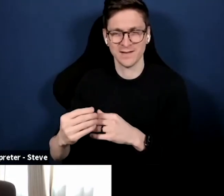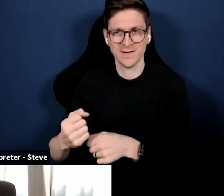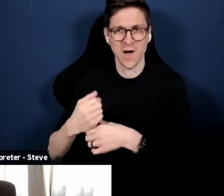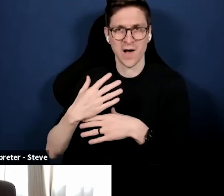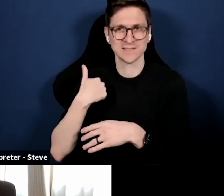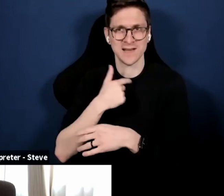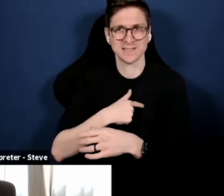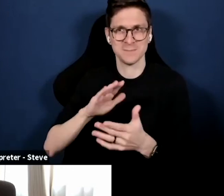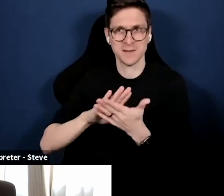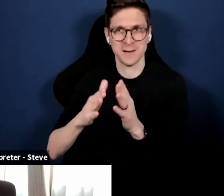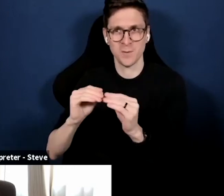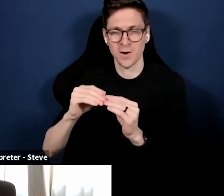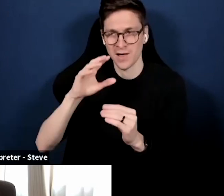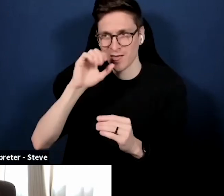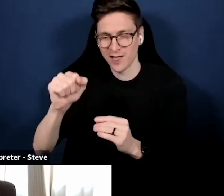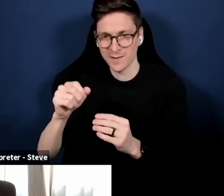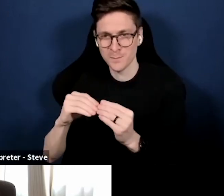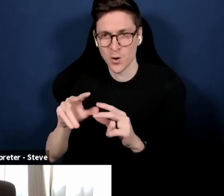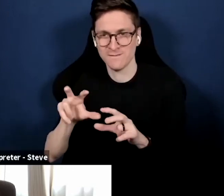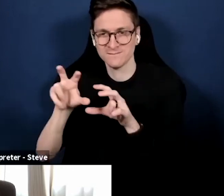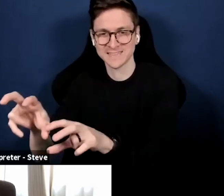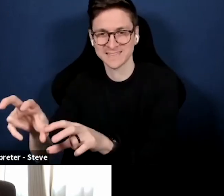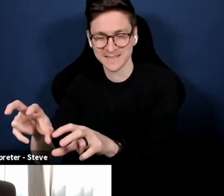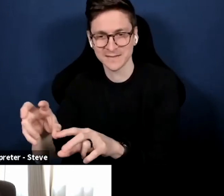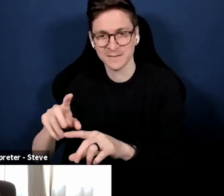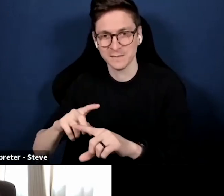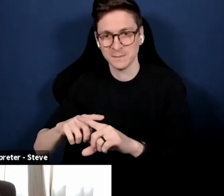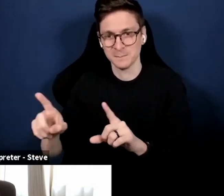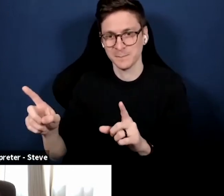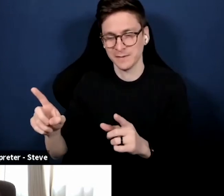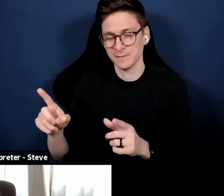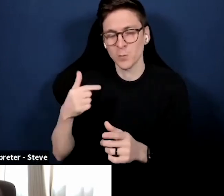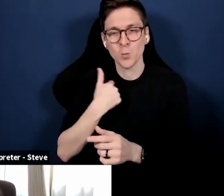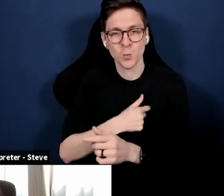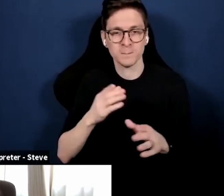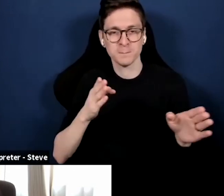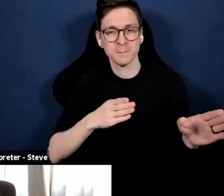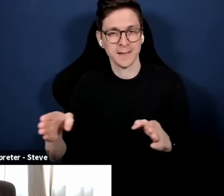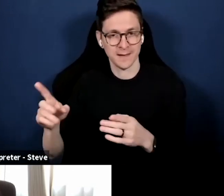don't really know these are some of the things that we can experiment with so you know it's i